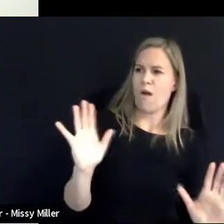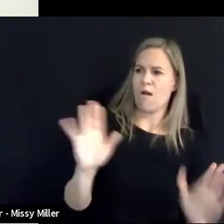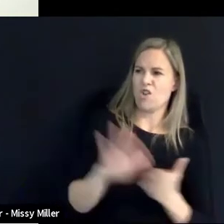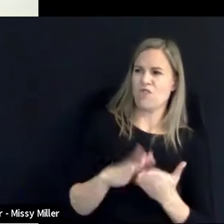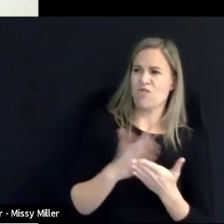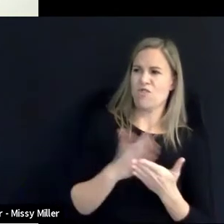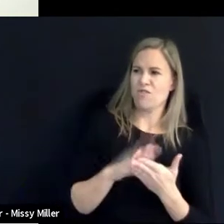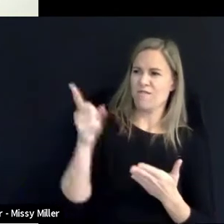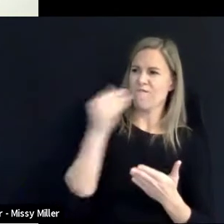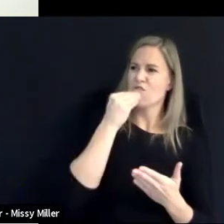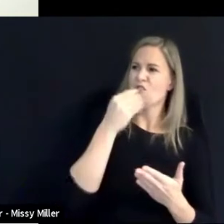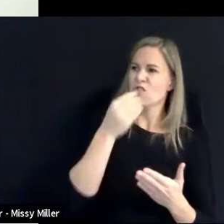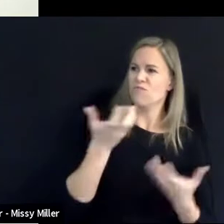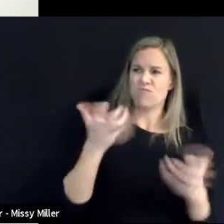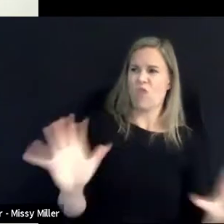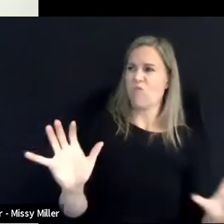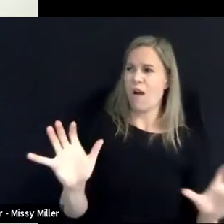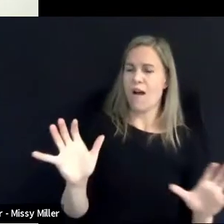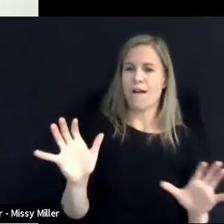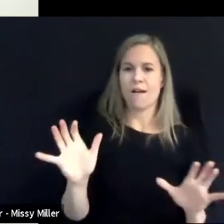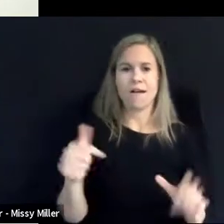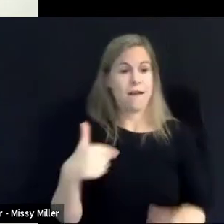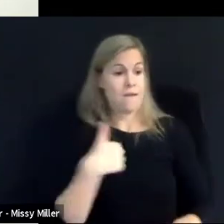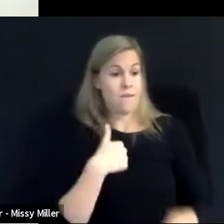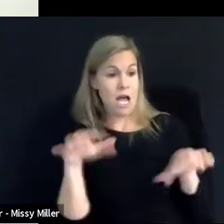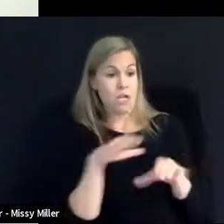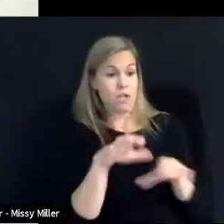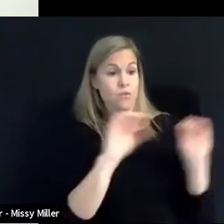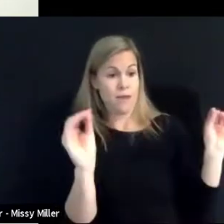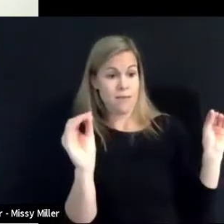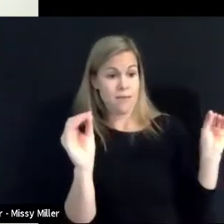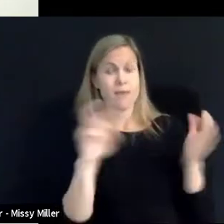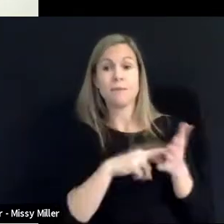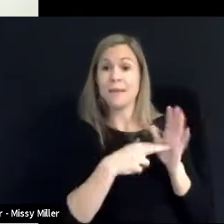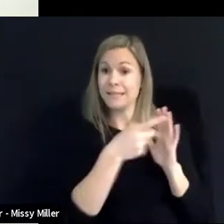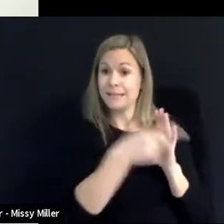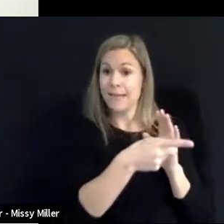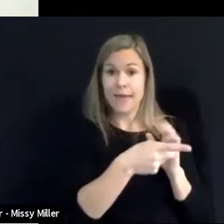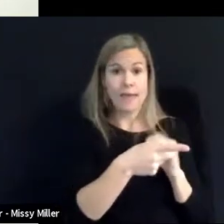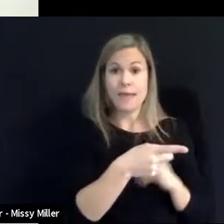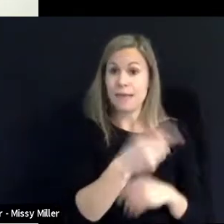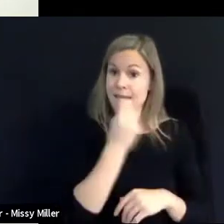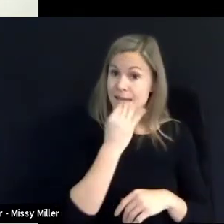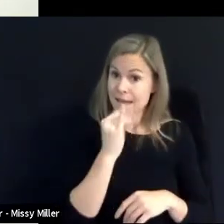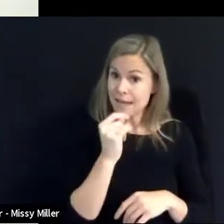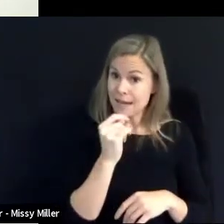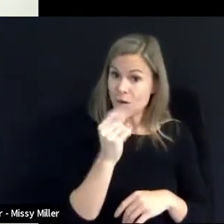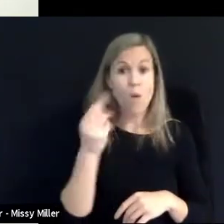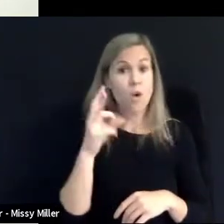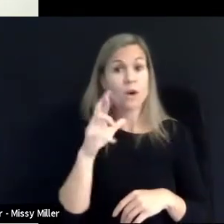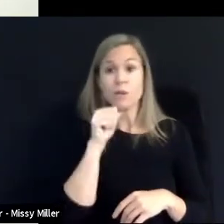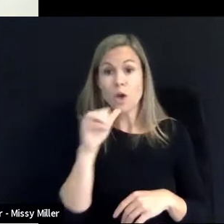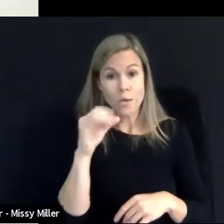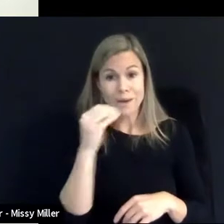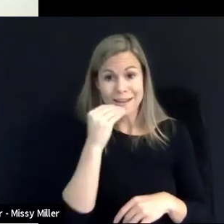If you do nothing, now, they'll either eat it or they won't eat it, but they don't eat it, that's their consequence, right? That's a natural consequence.